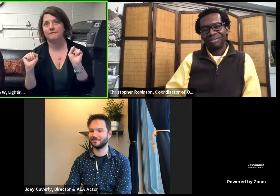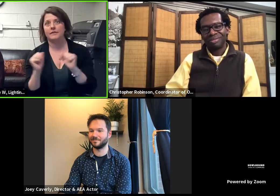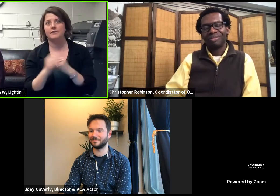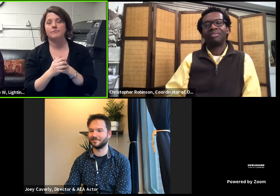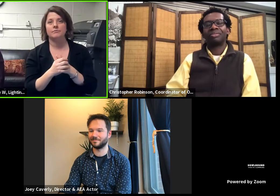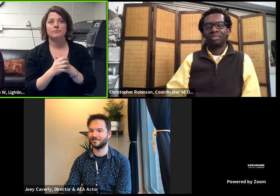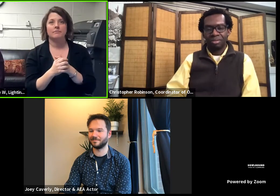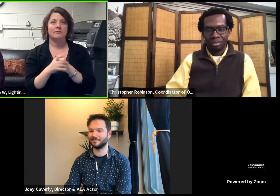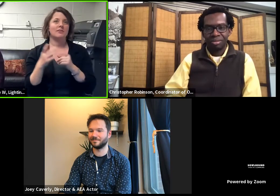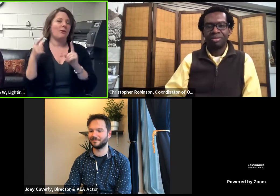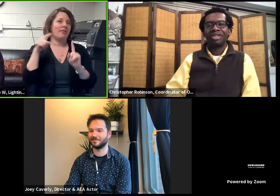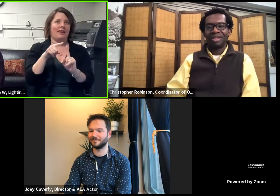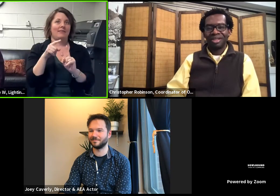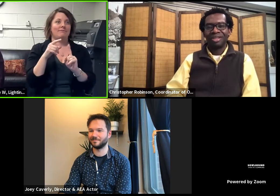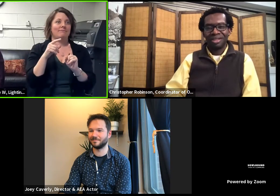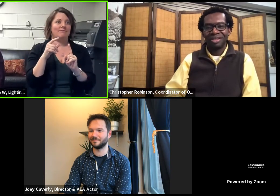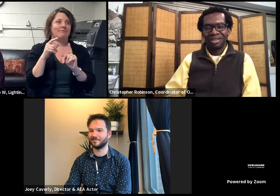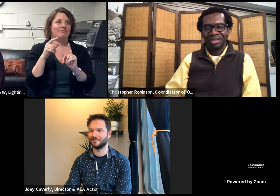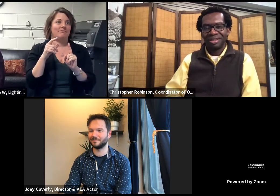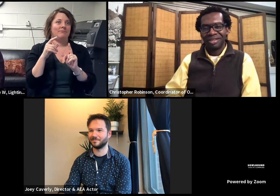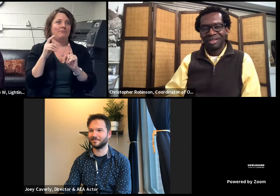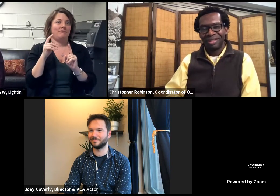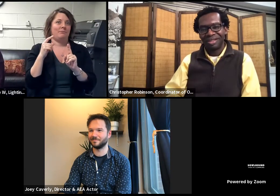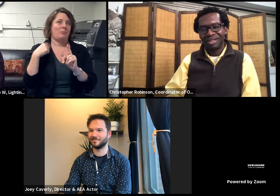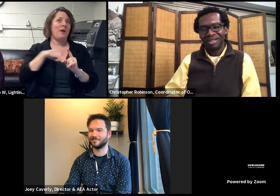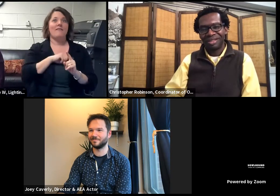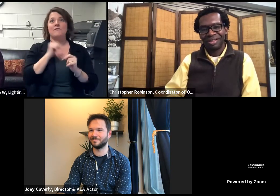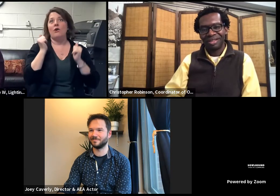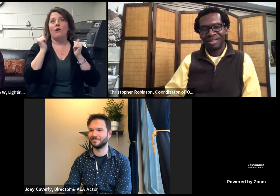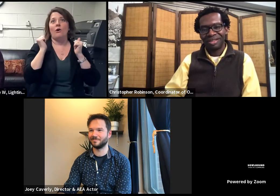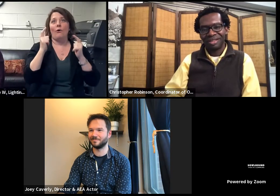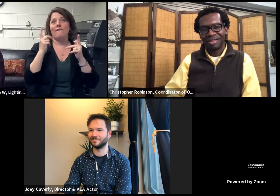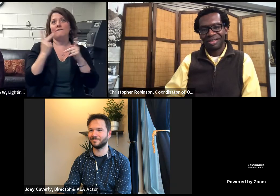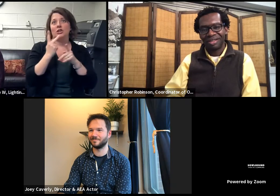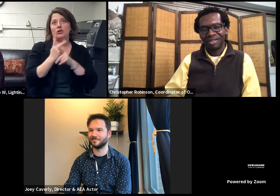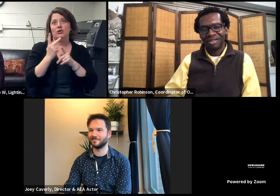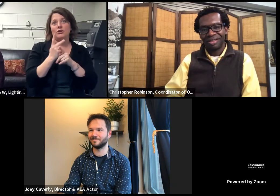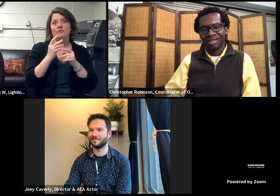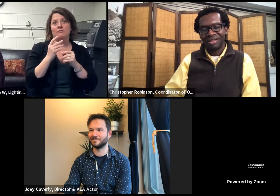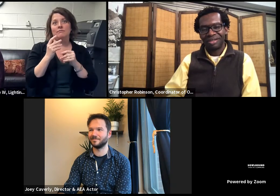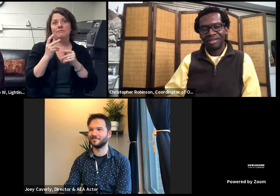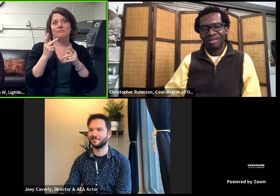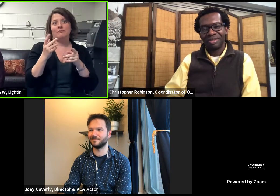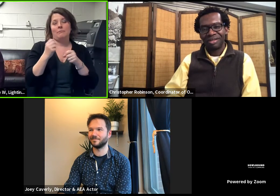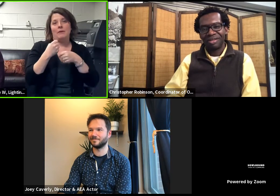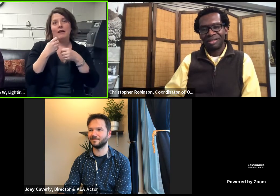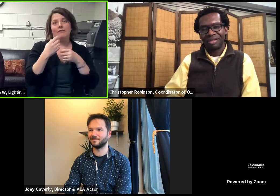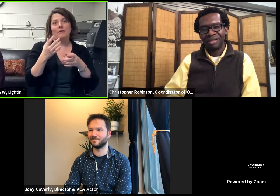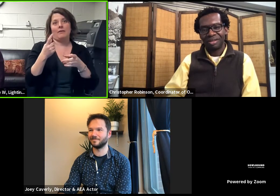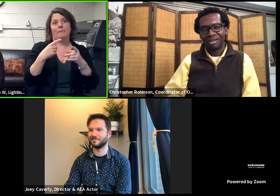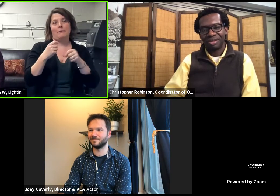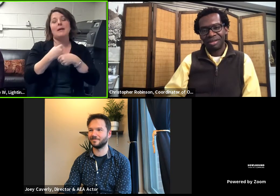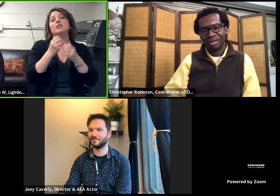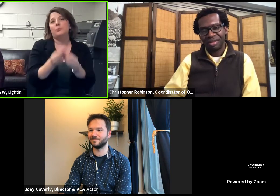and it makes it more safe. So we all figure out in terms of solutions